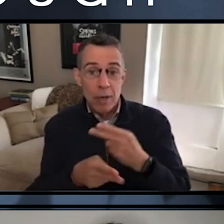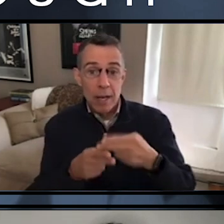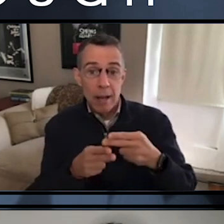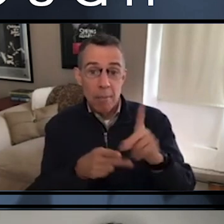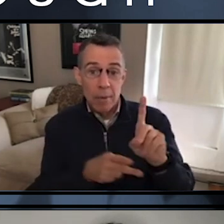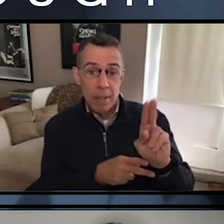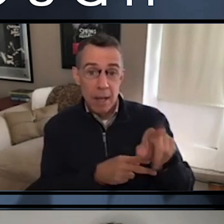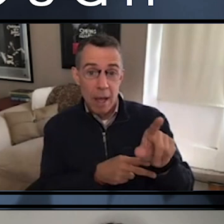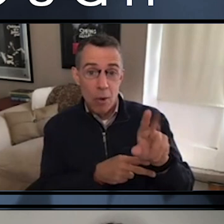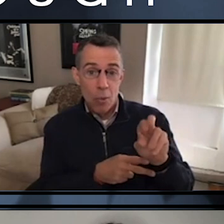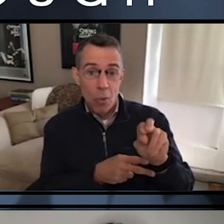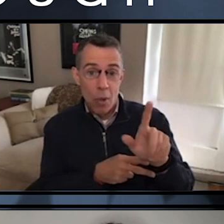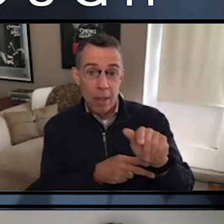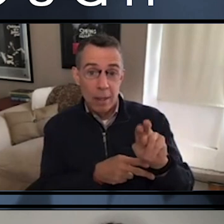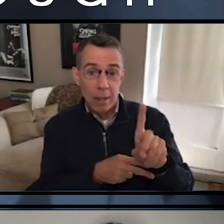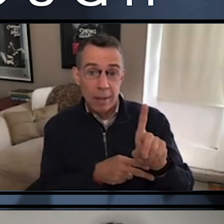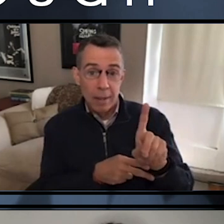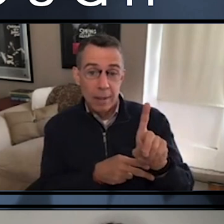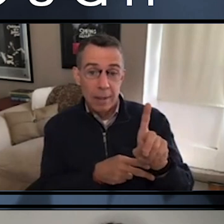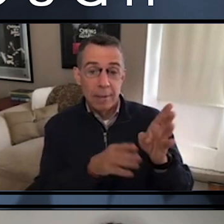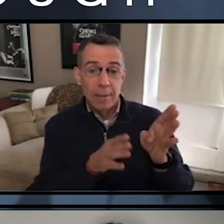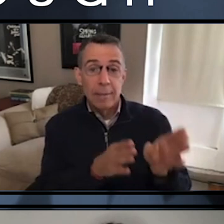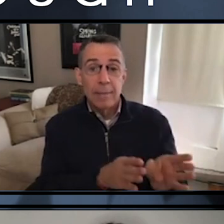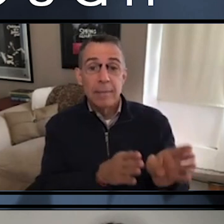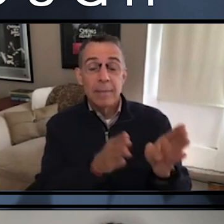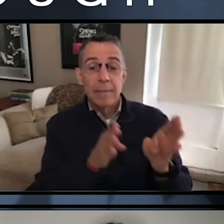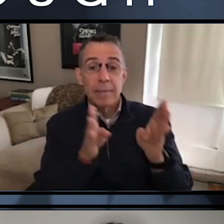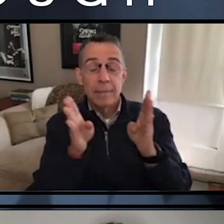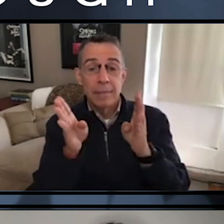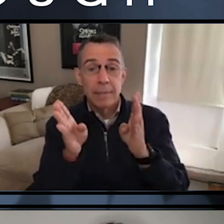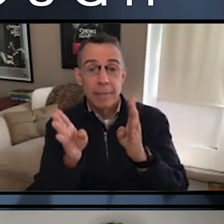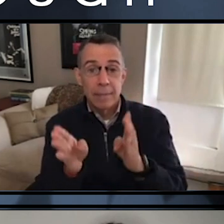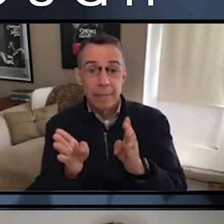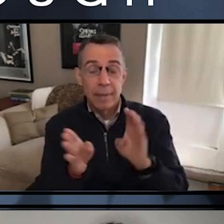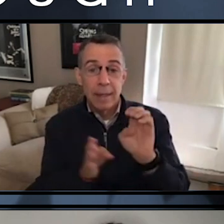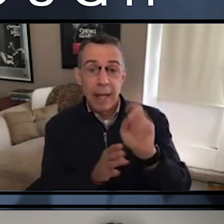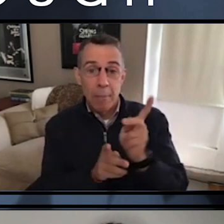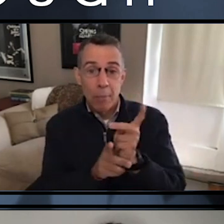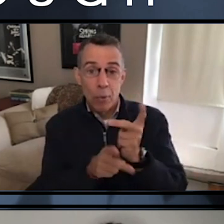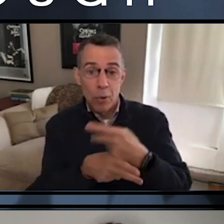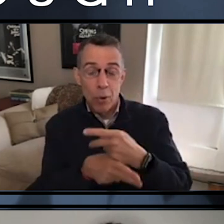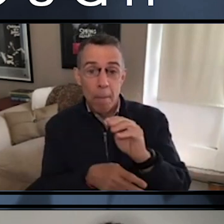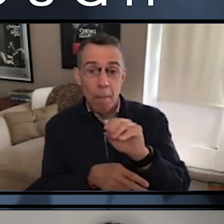Roland. Great. And we also have executive producer, Marlee Matlin.